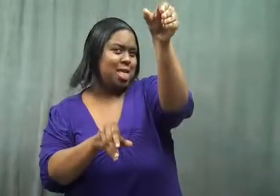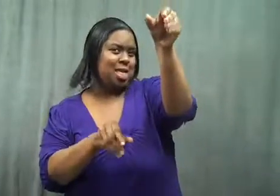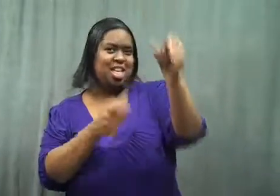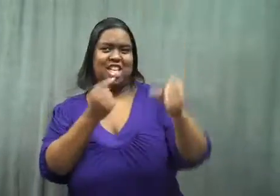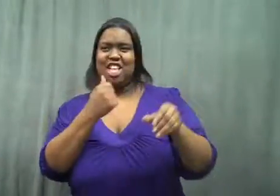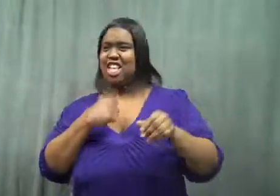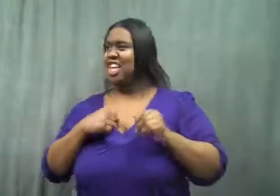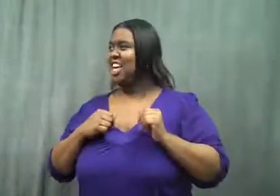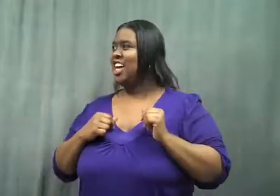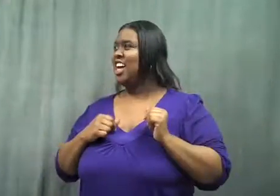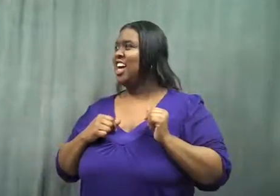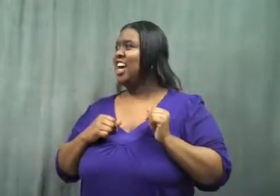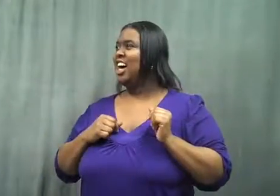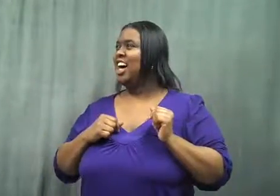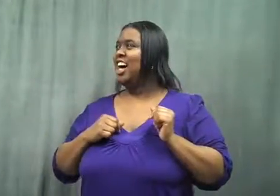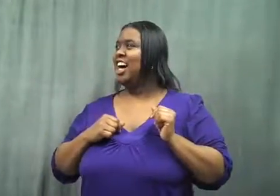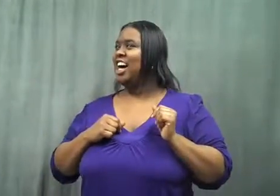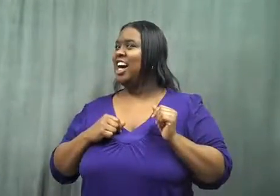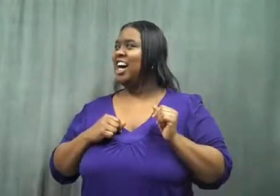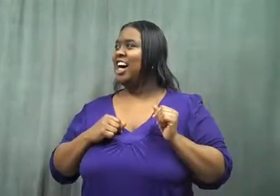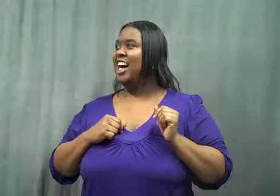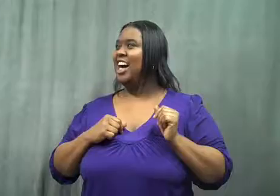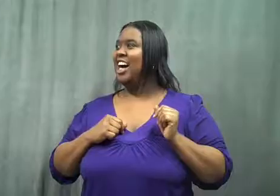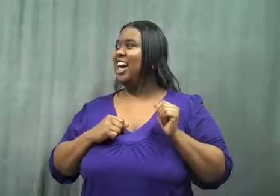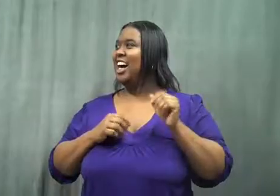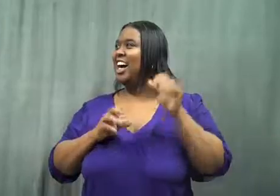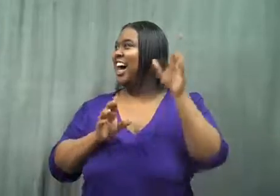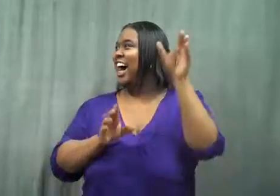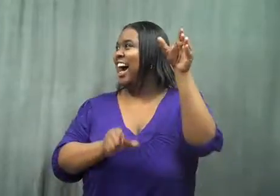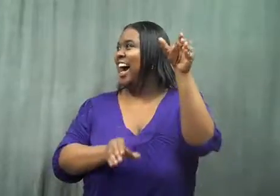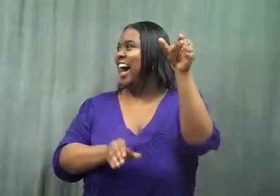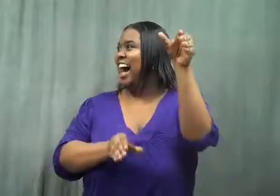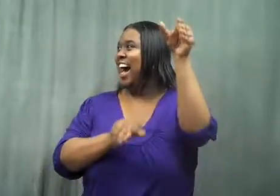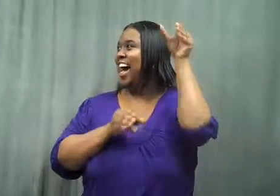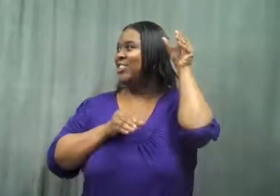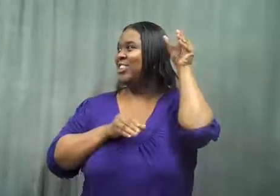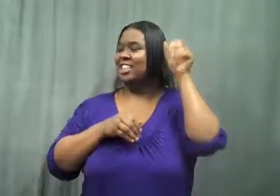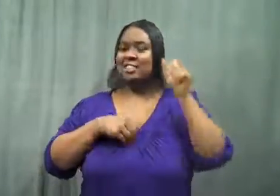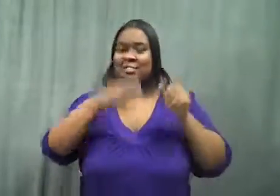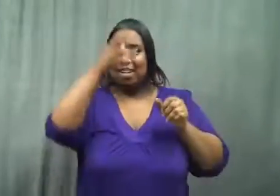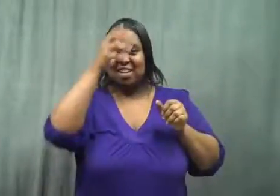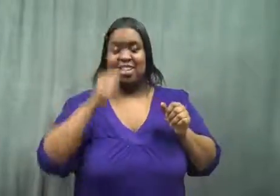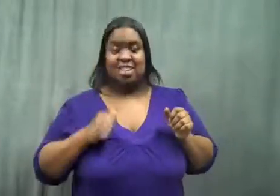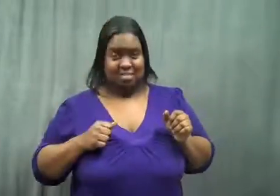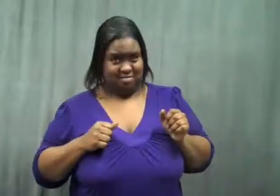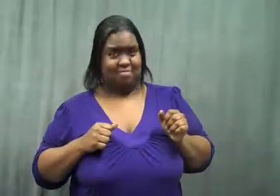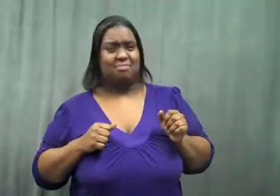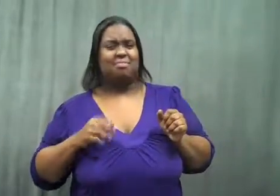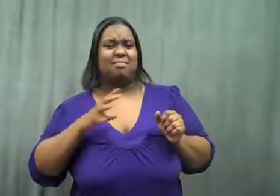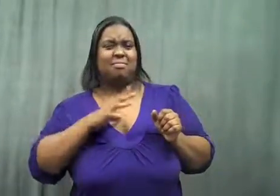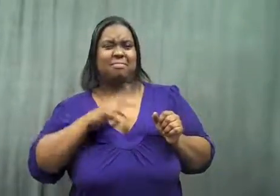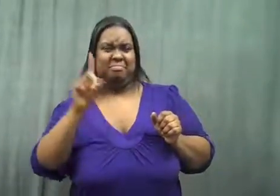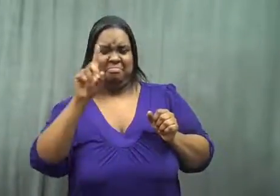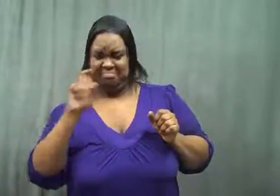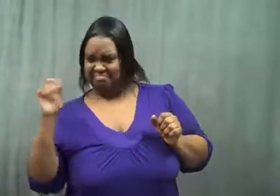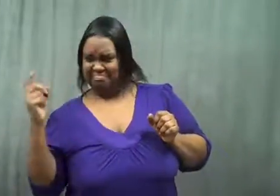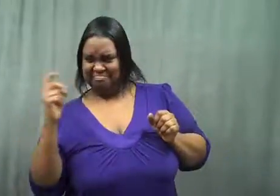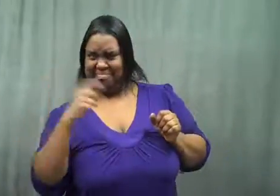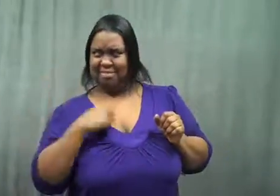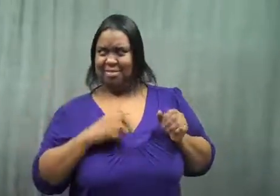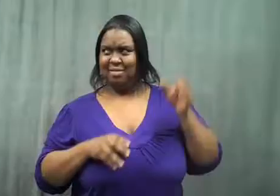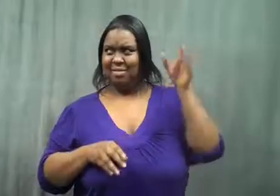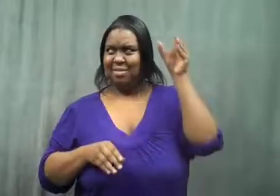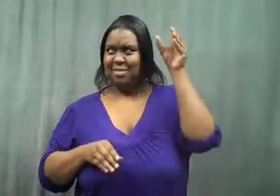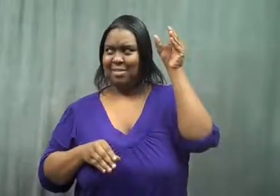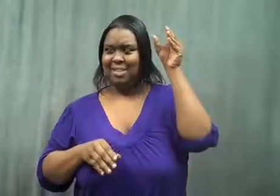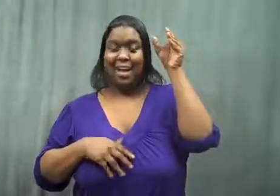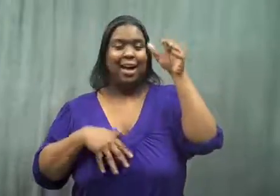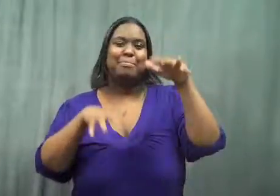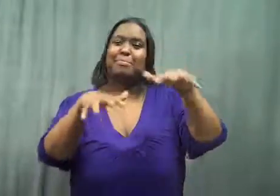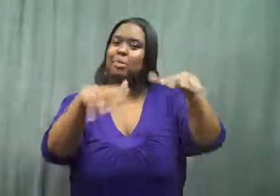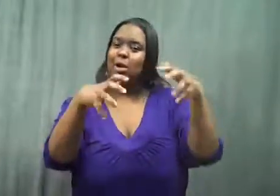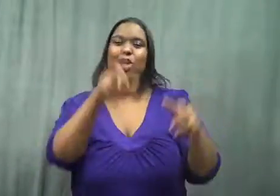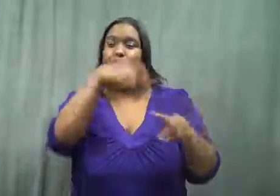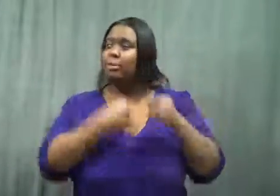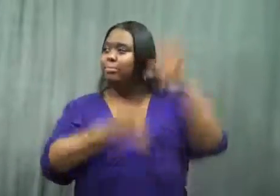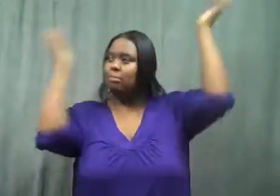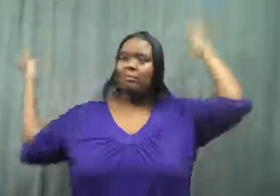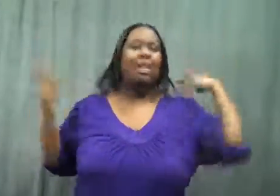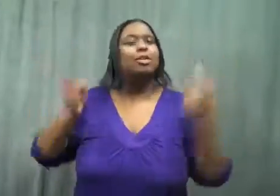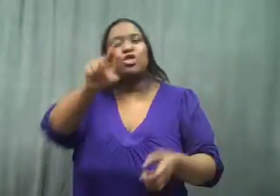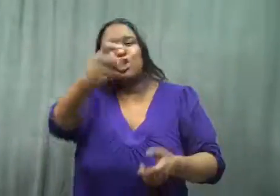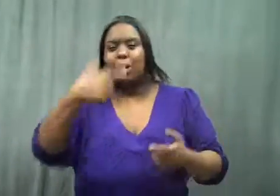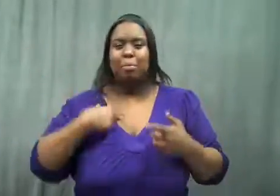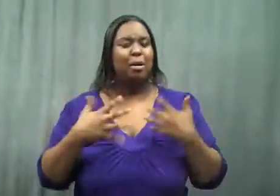I lied, "Out." He came in, I was frozen. I should have just let it go!